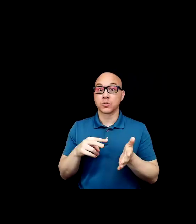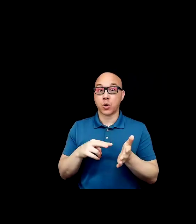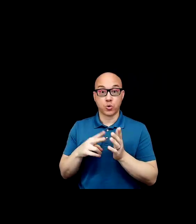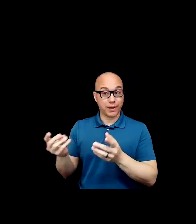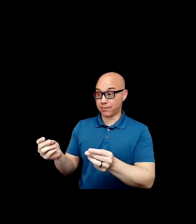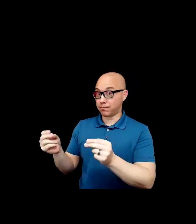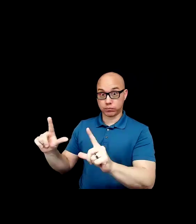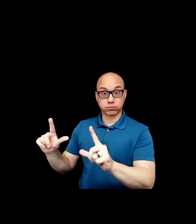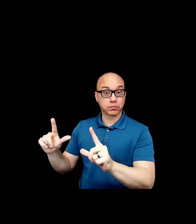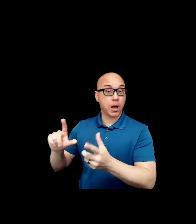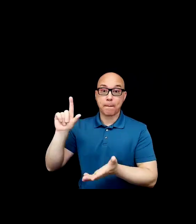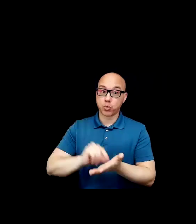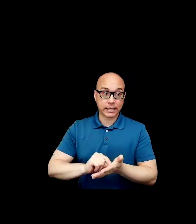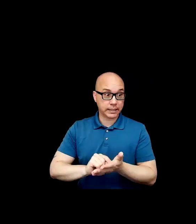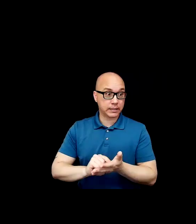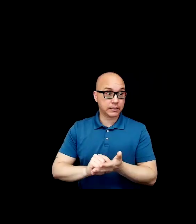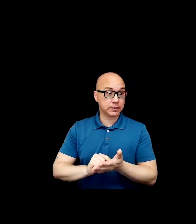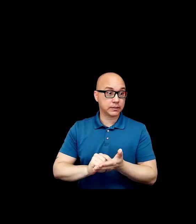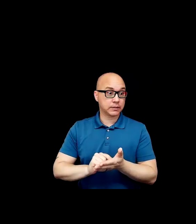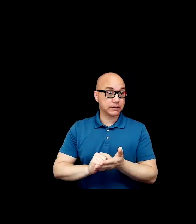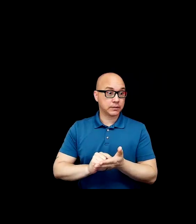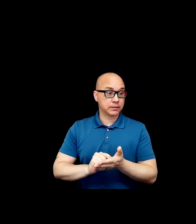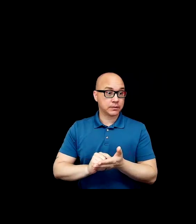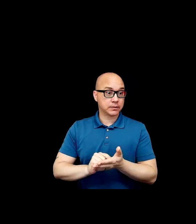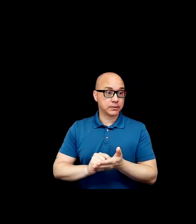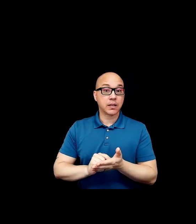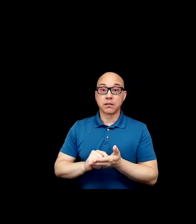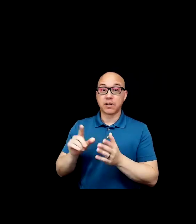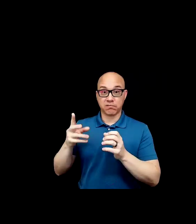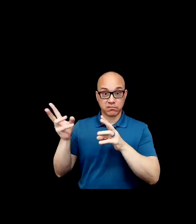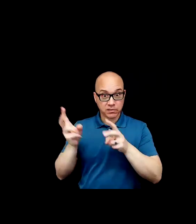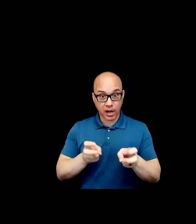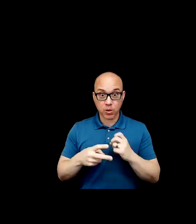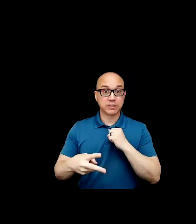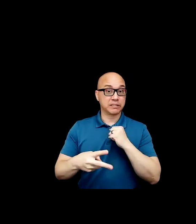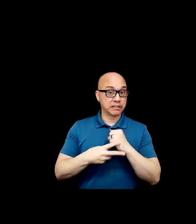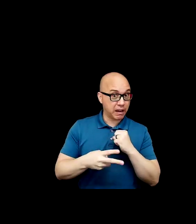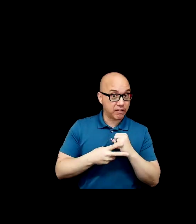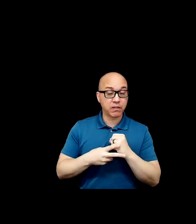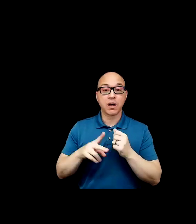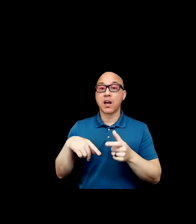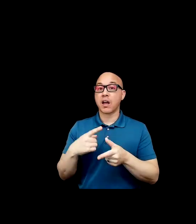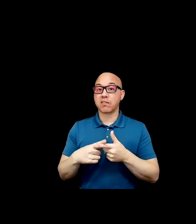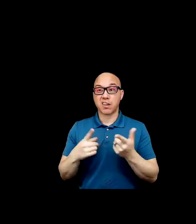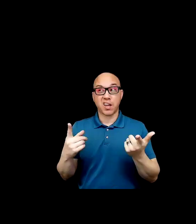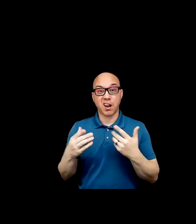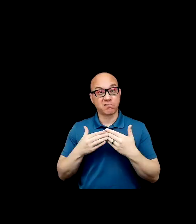it off print it, and you can download and save it, and then within 7 to 10 business days, you will